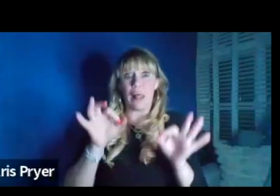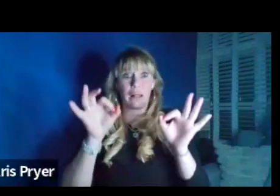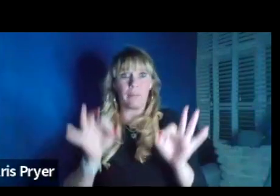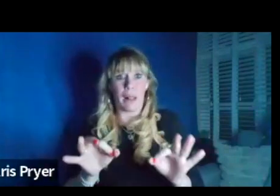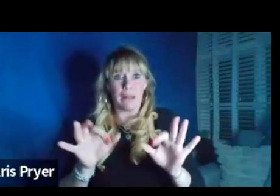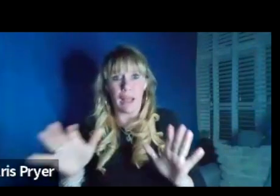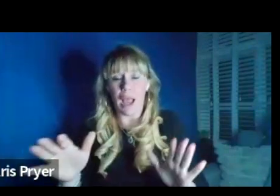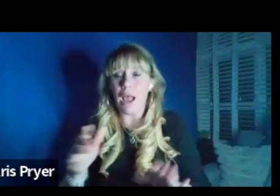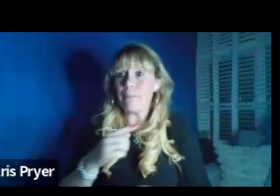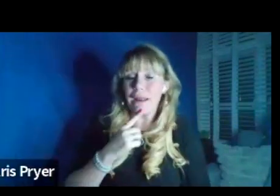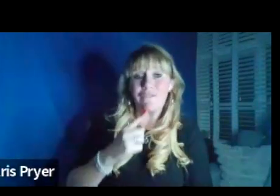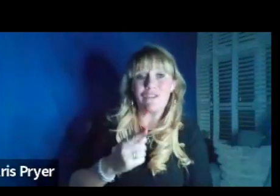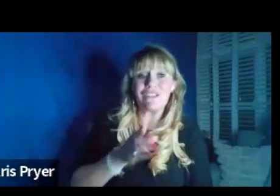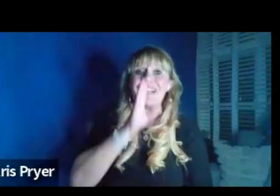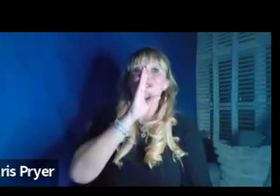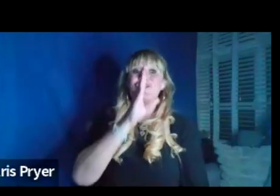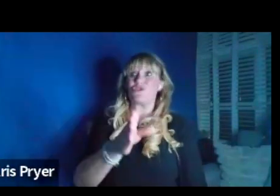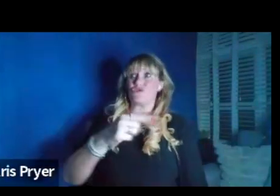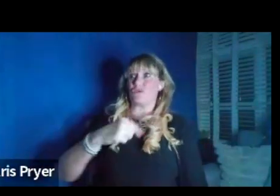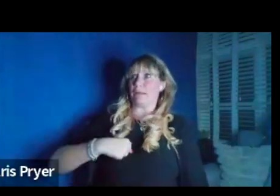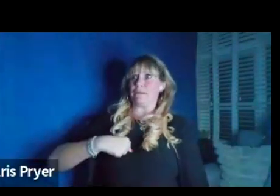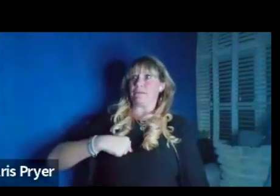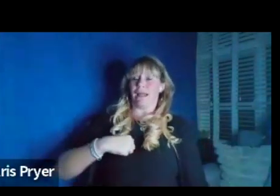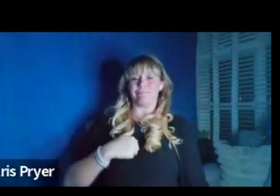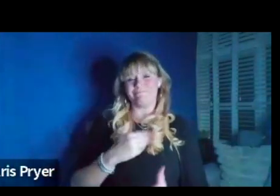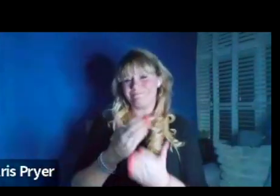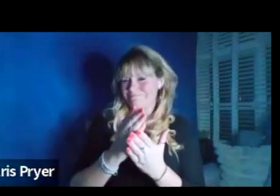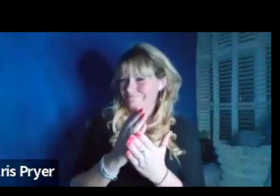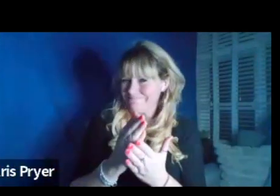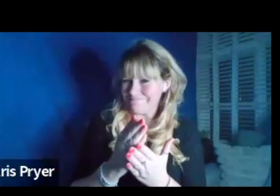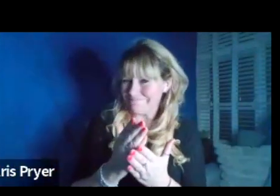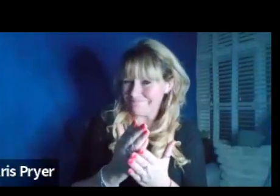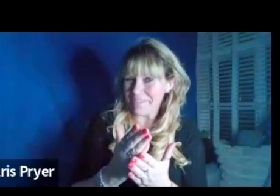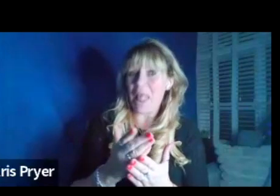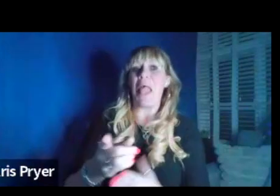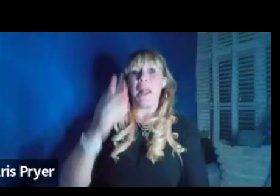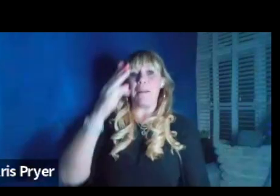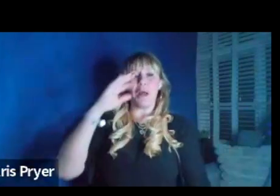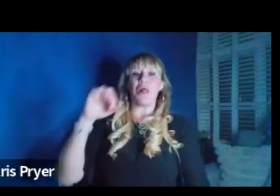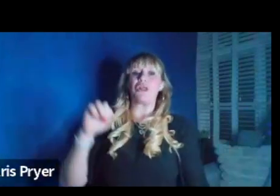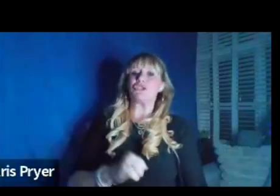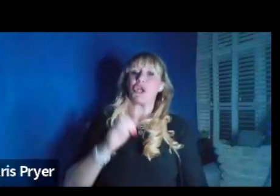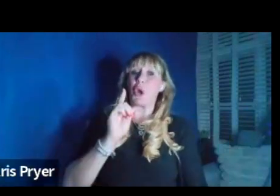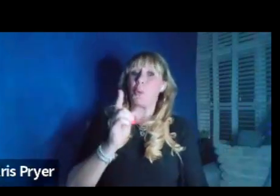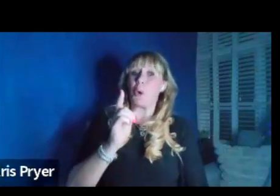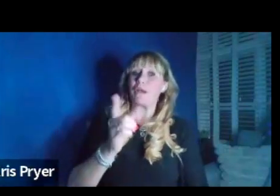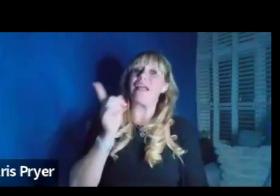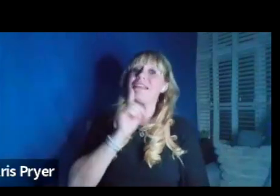And her mother should have warned her